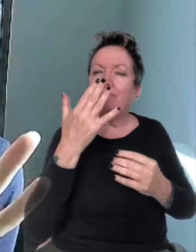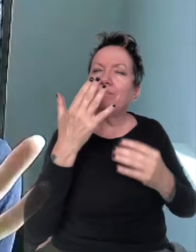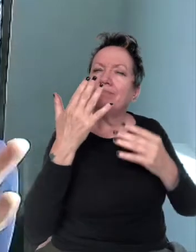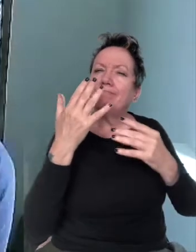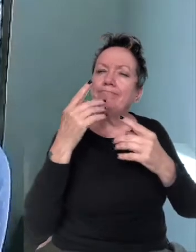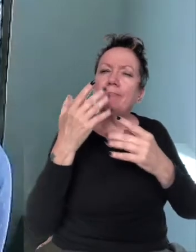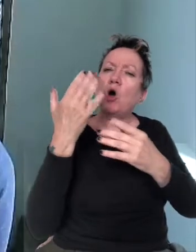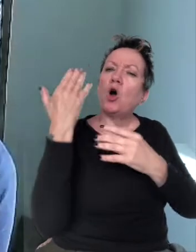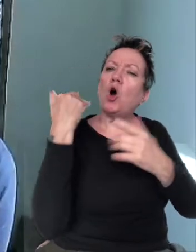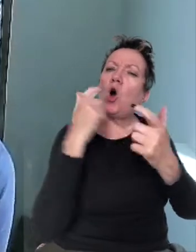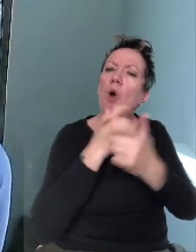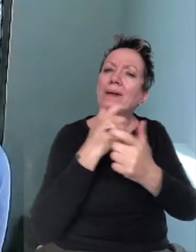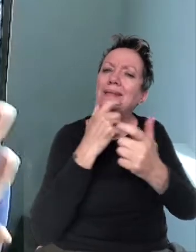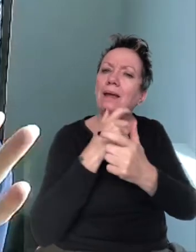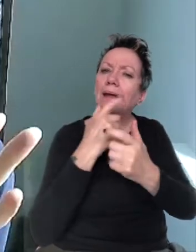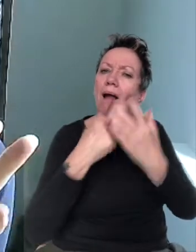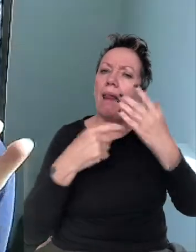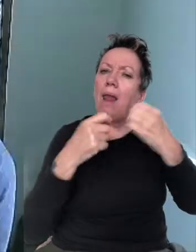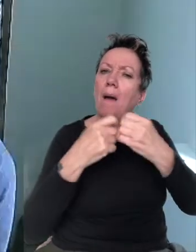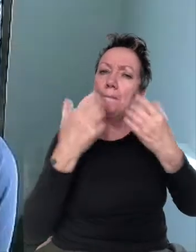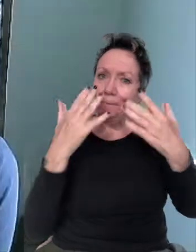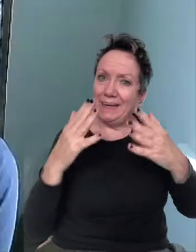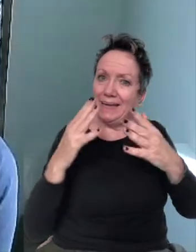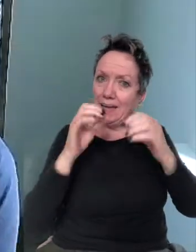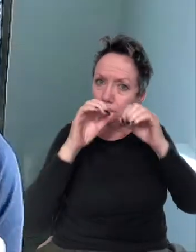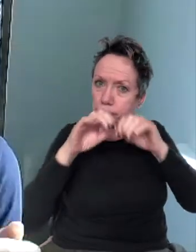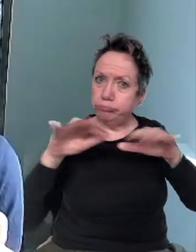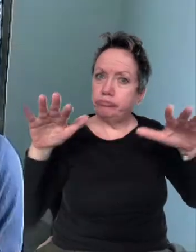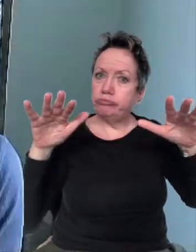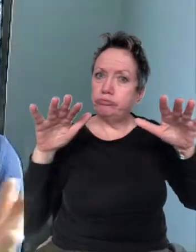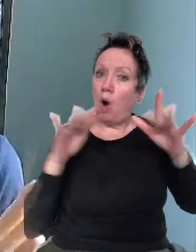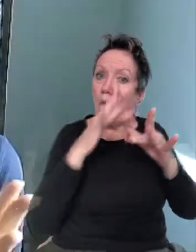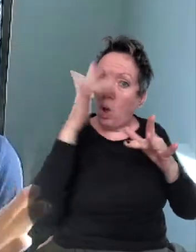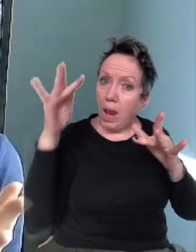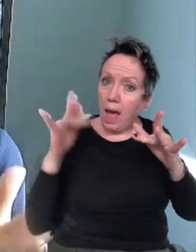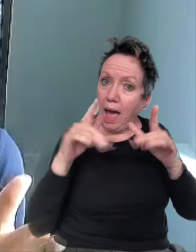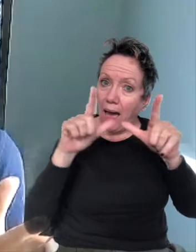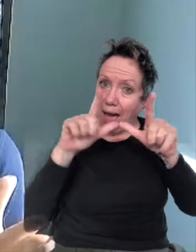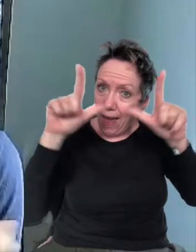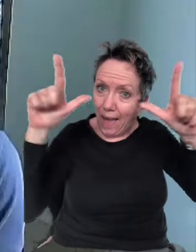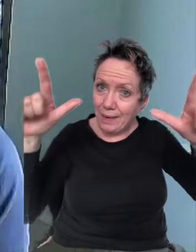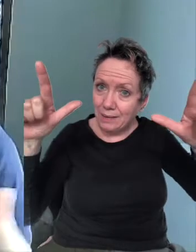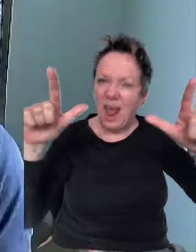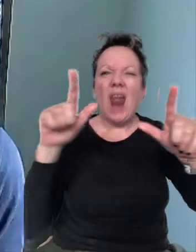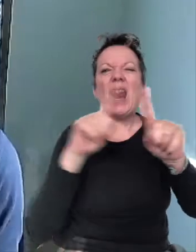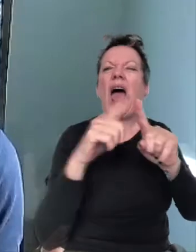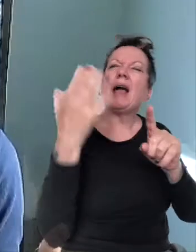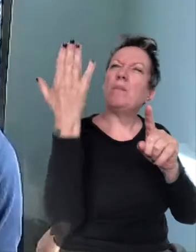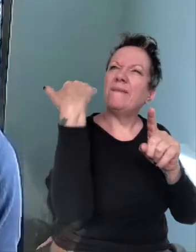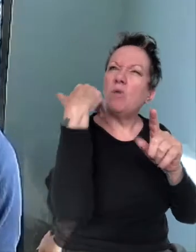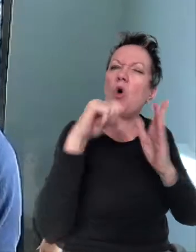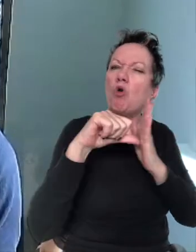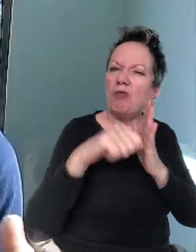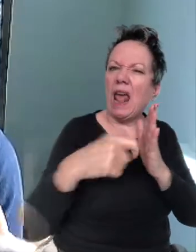Who've been doing their stuff online, how they find that SEG was that they would usually get real space over half NARS.